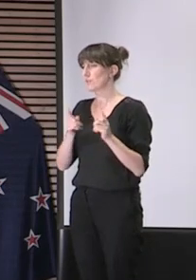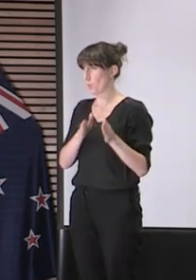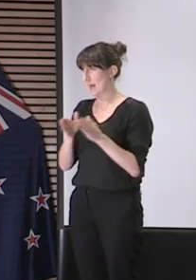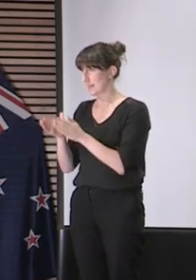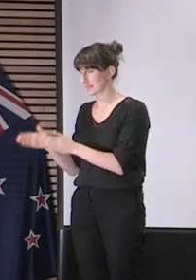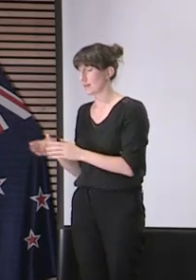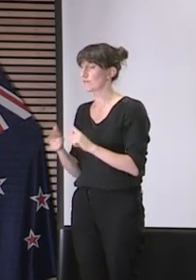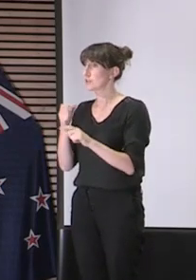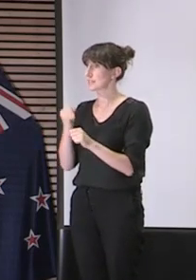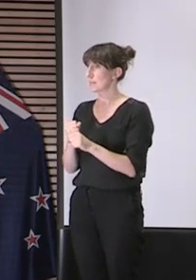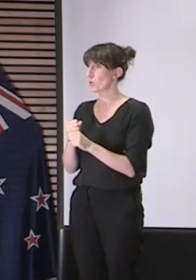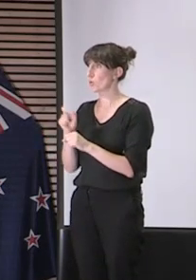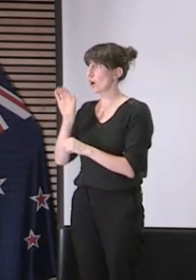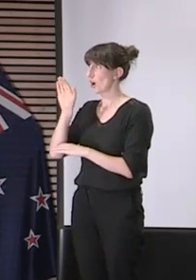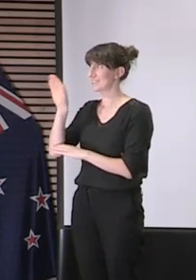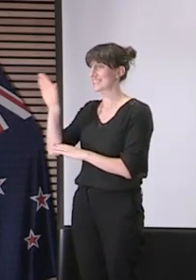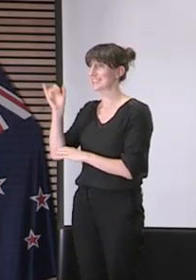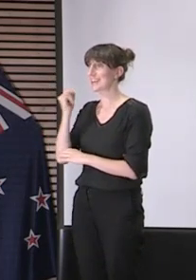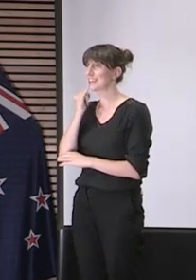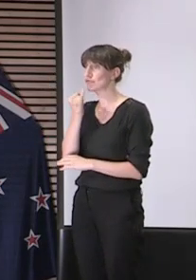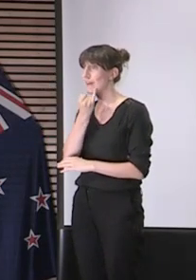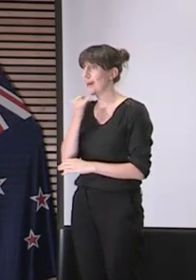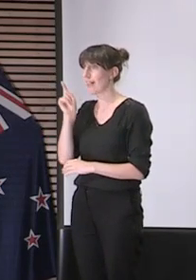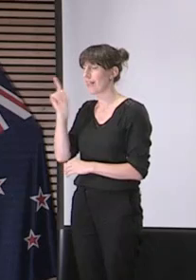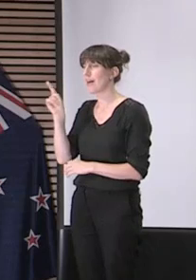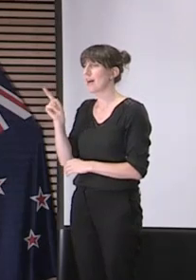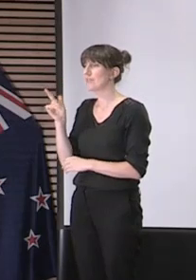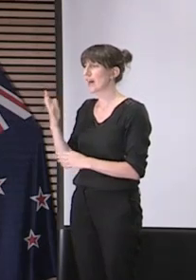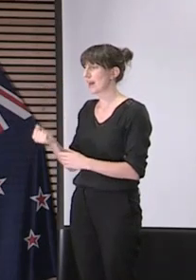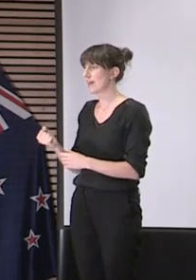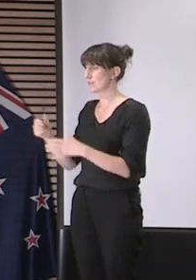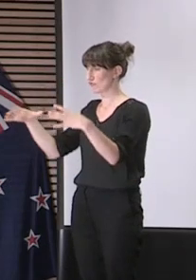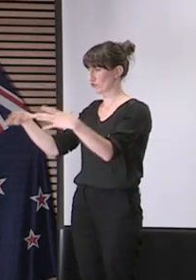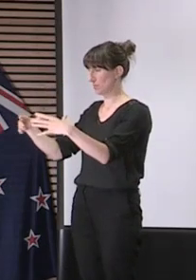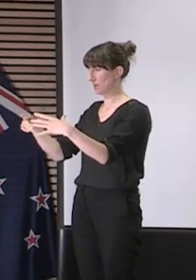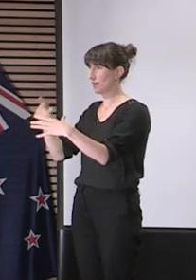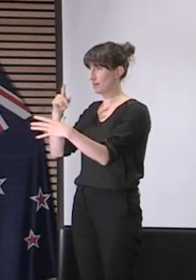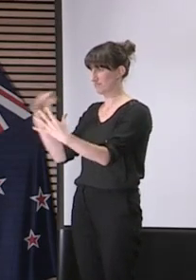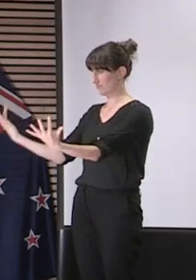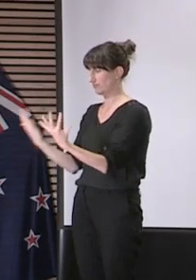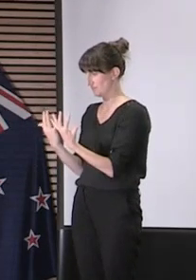part of broader surveillance. You might use different approach. One of the